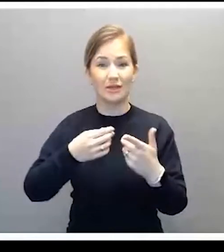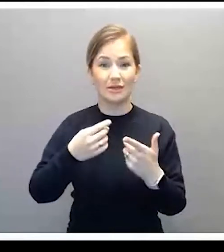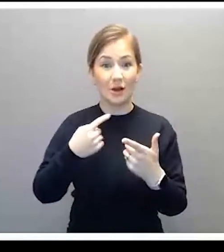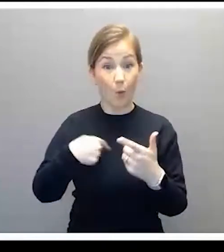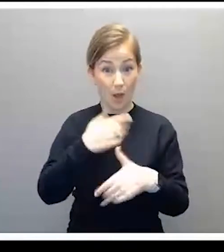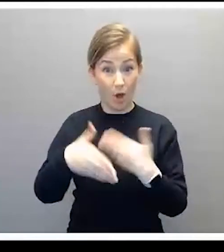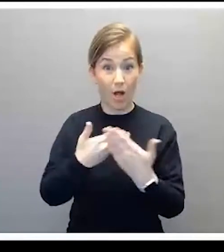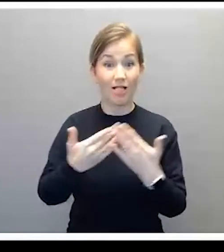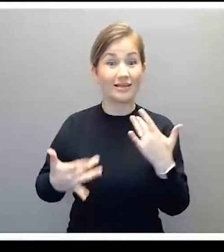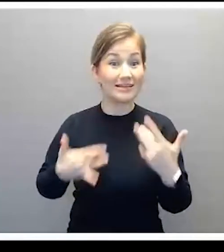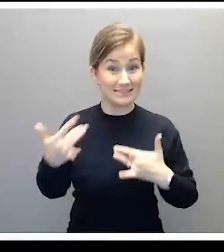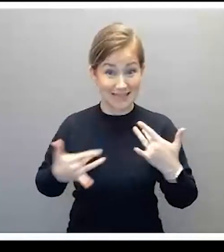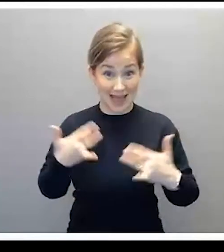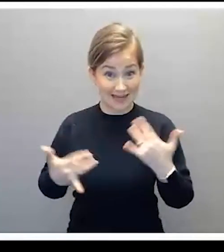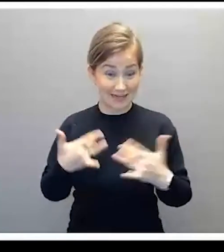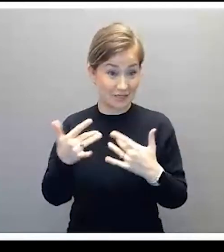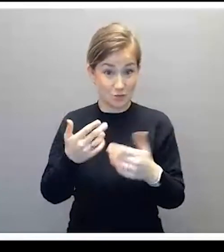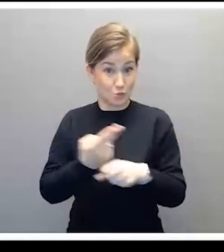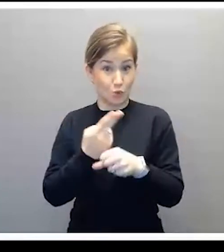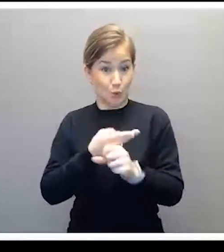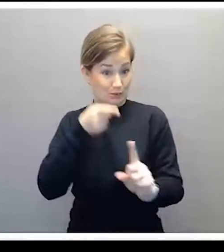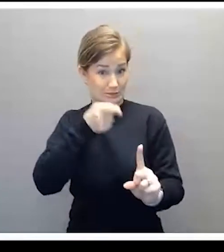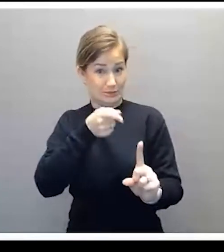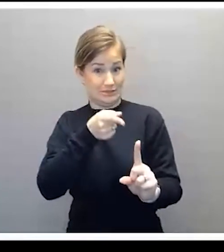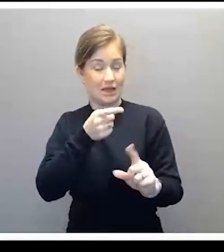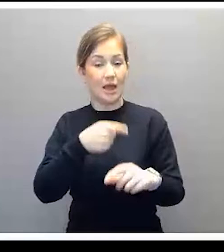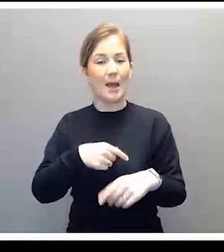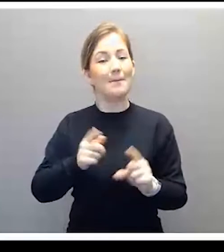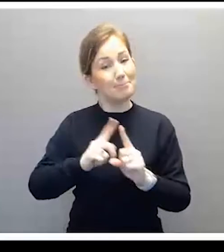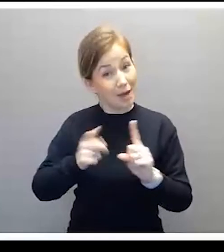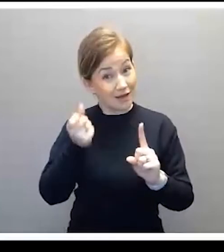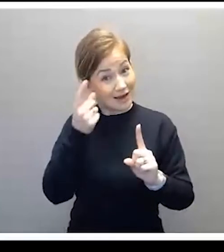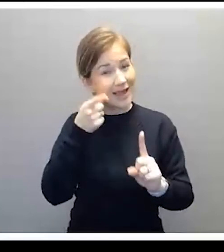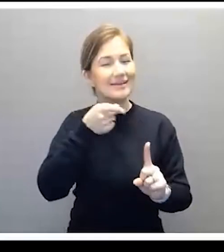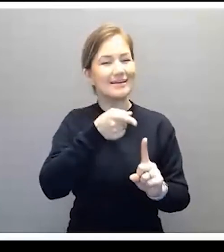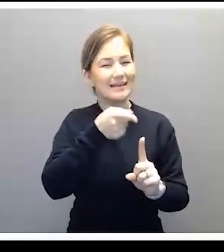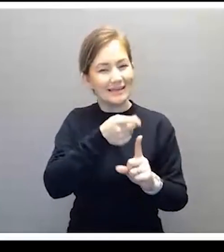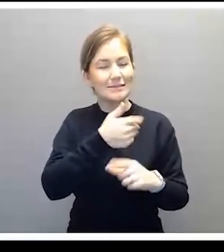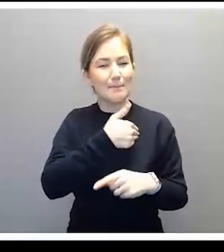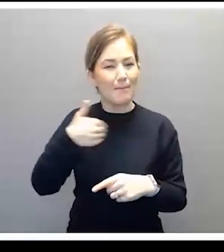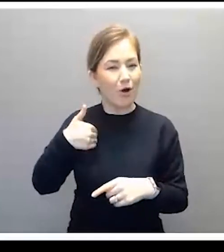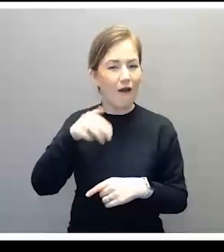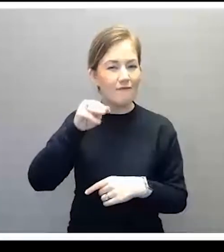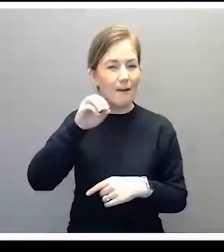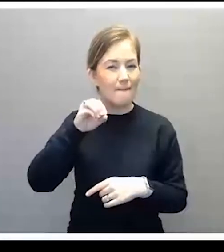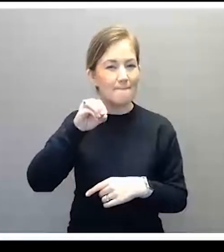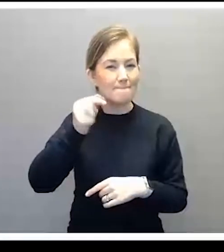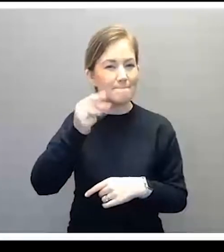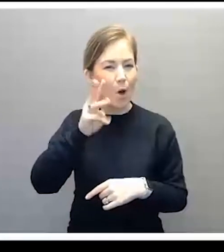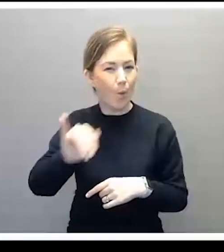We all are excited when he's in our presence, but he's a member of the Mogwai, if you remember that.